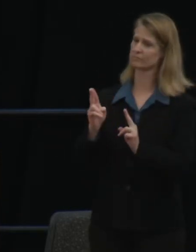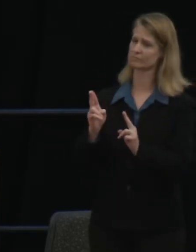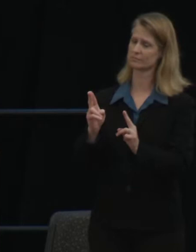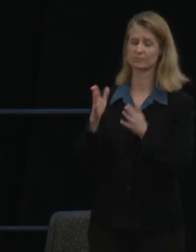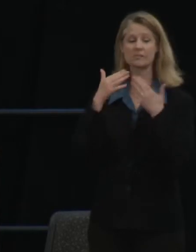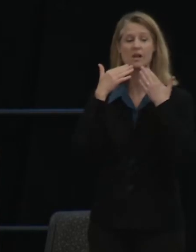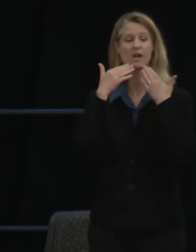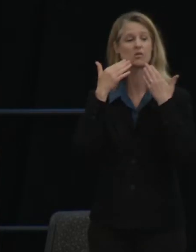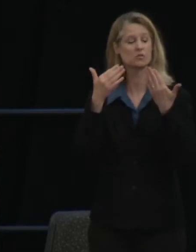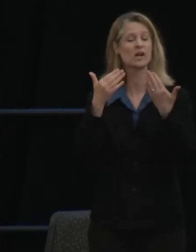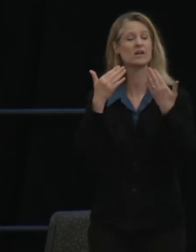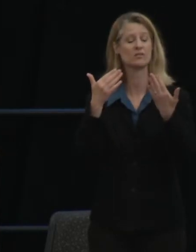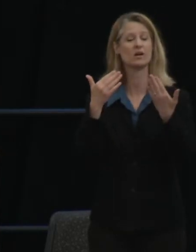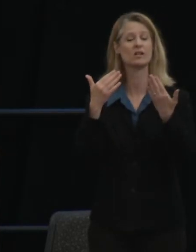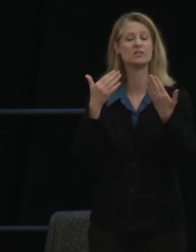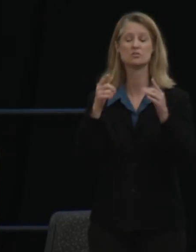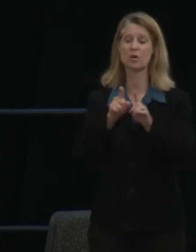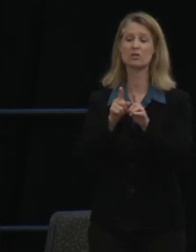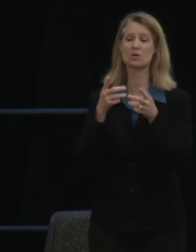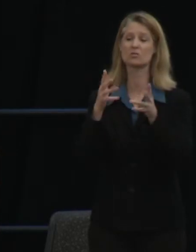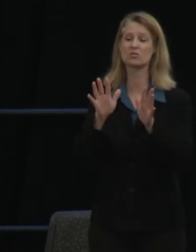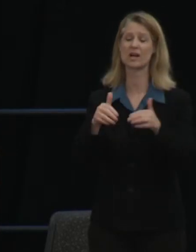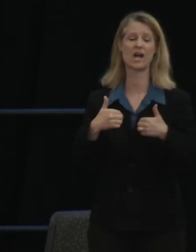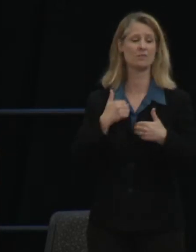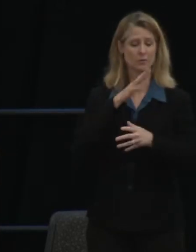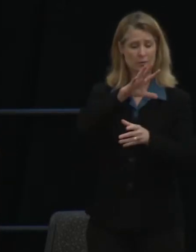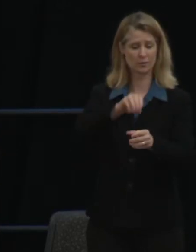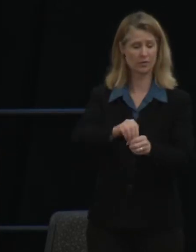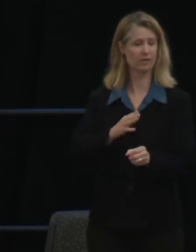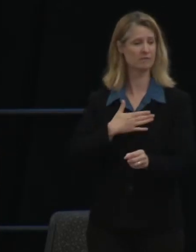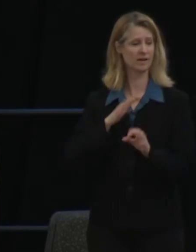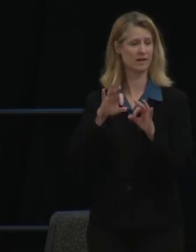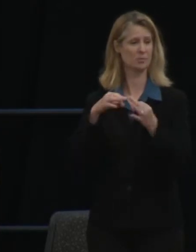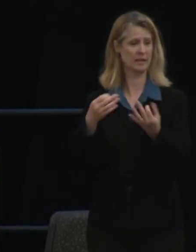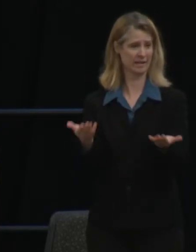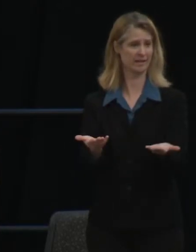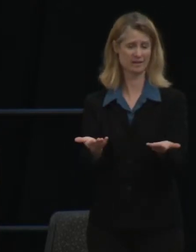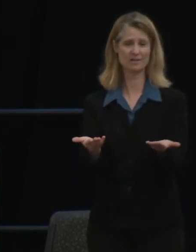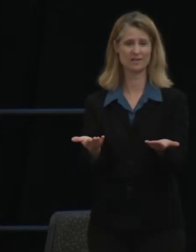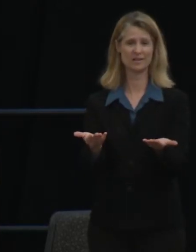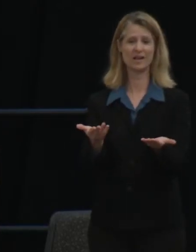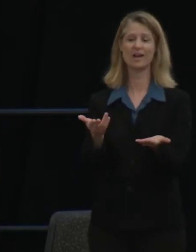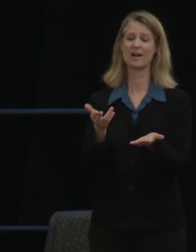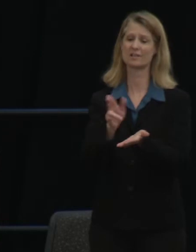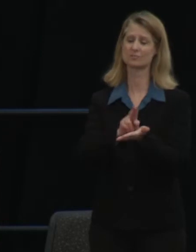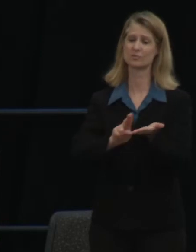to have had them as a part of our family here in the College of Nursing